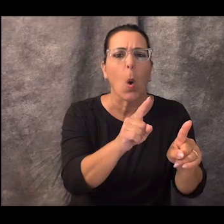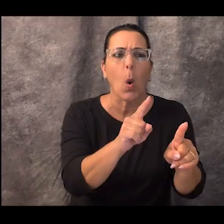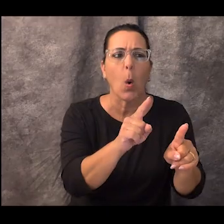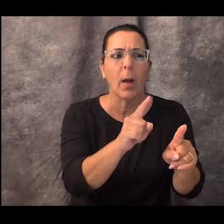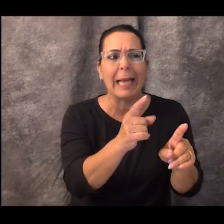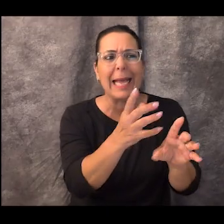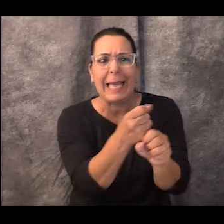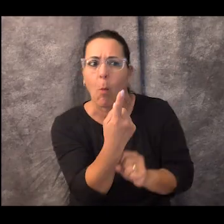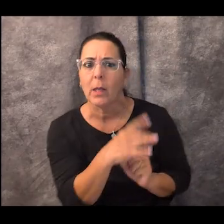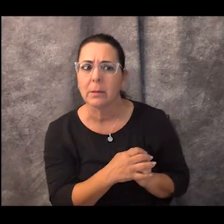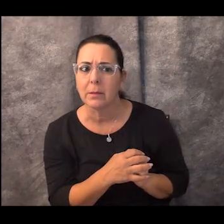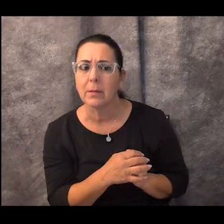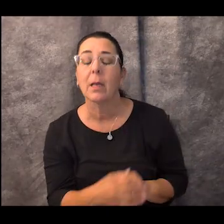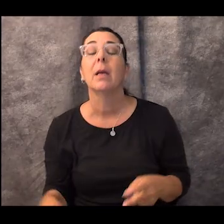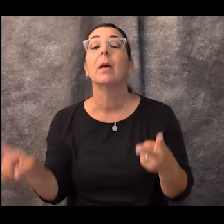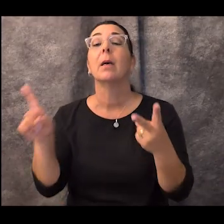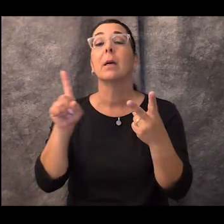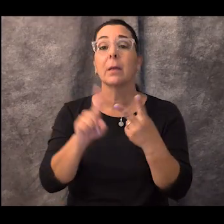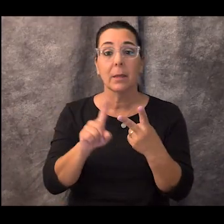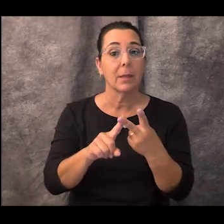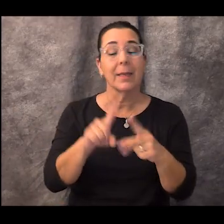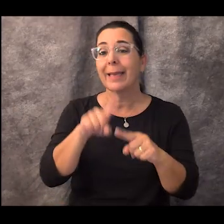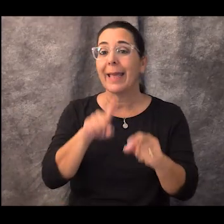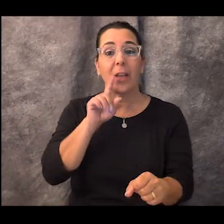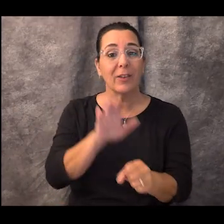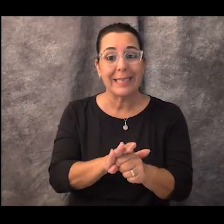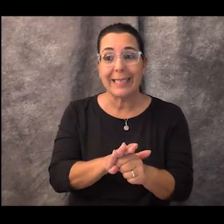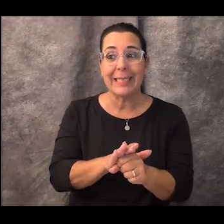But also we can't guarantee that those processes are going to be accessible.